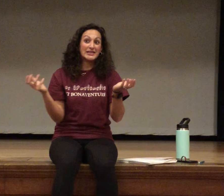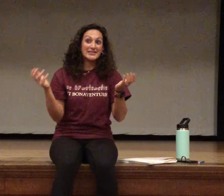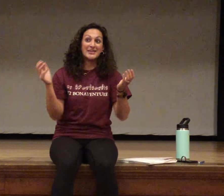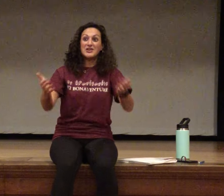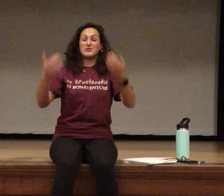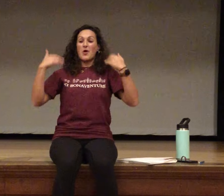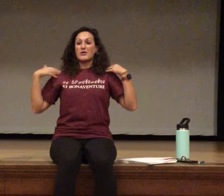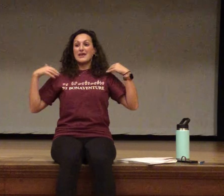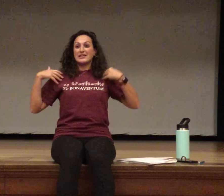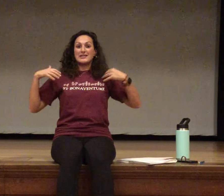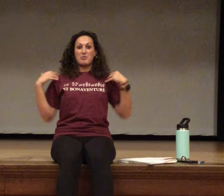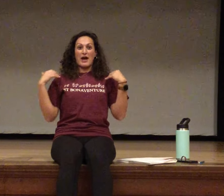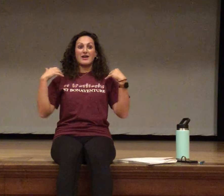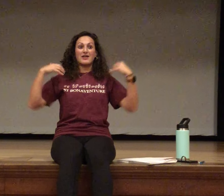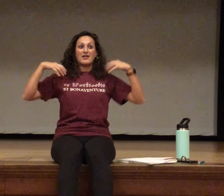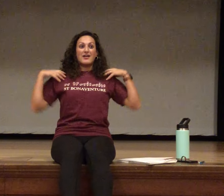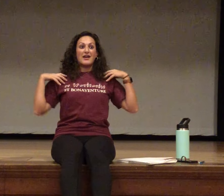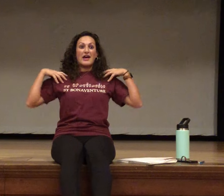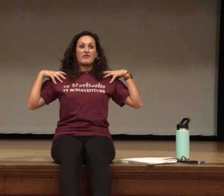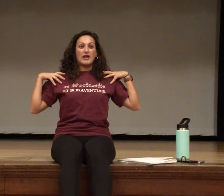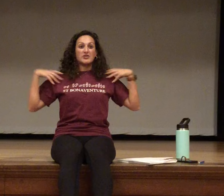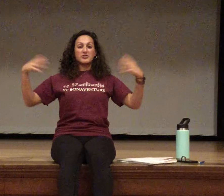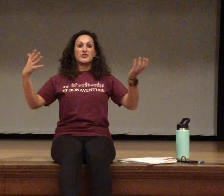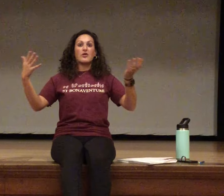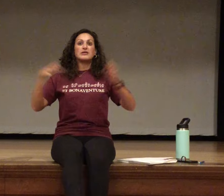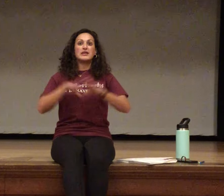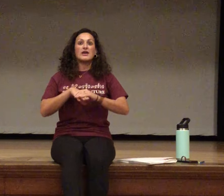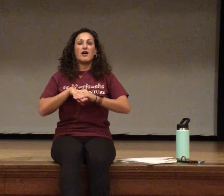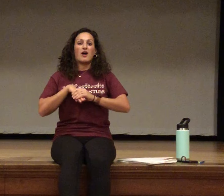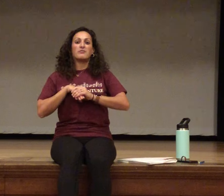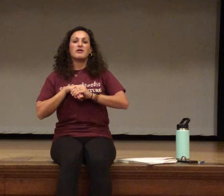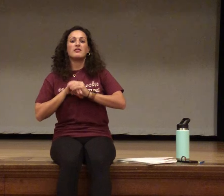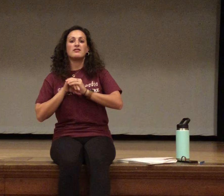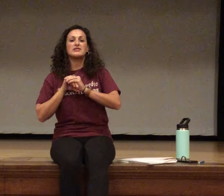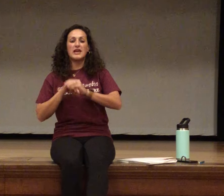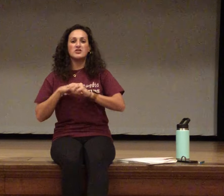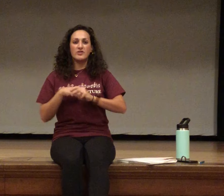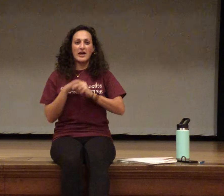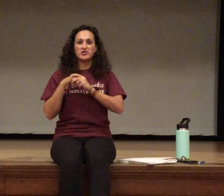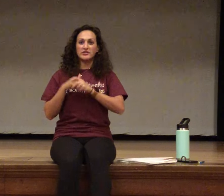just lazy so we always had to sit back and have it natural so they always say um stay in your natural